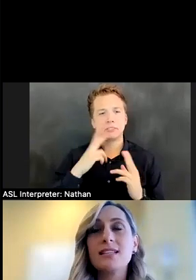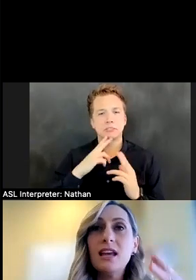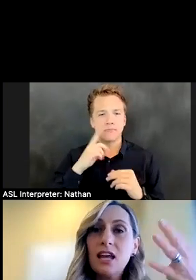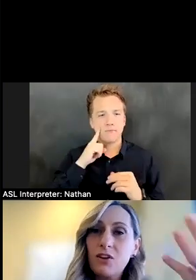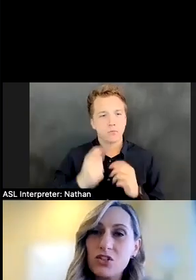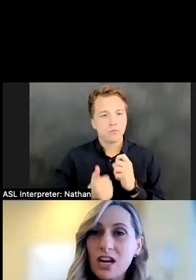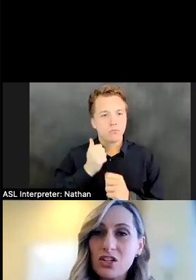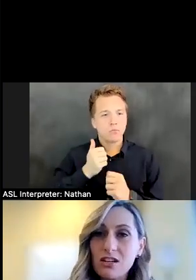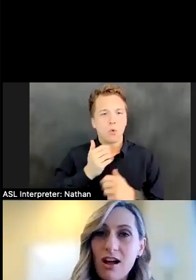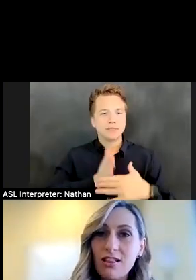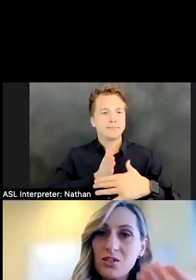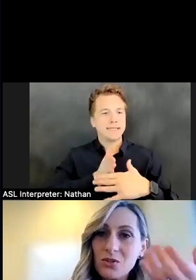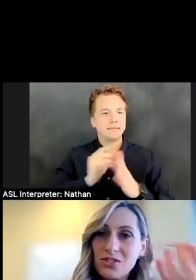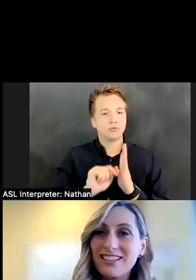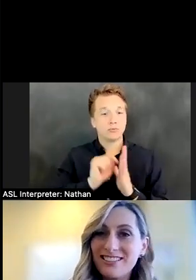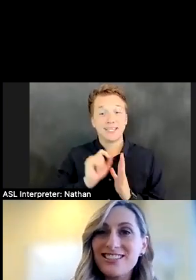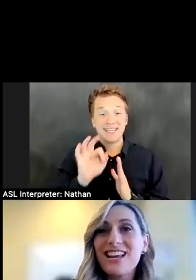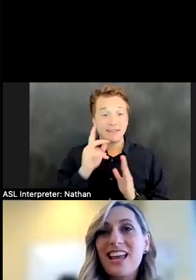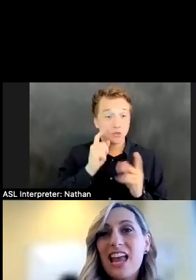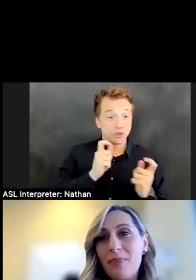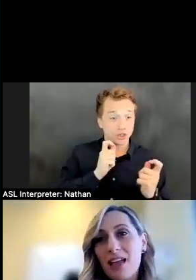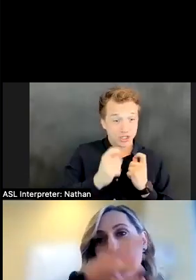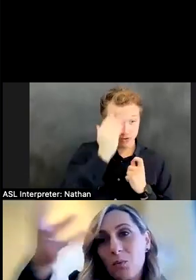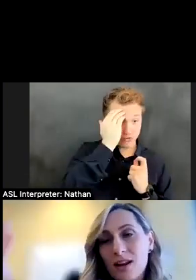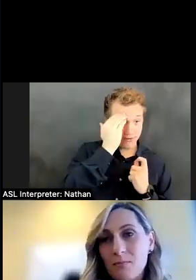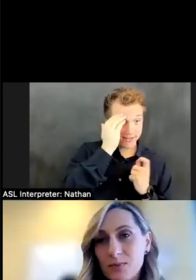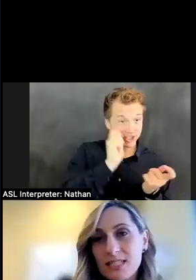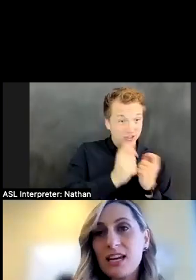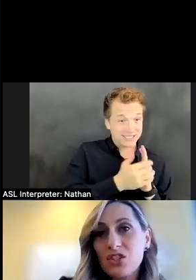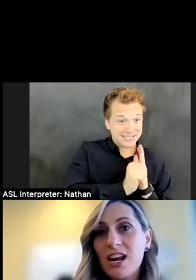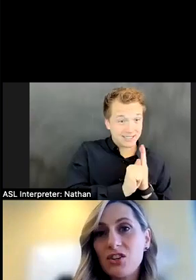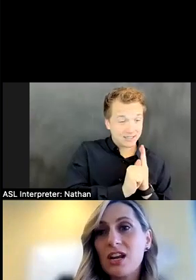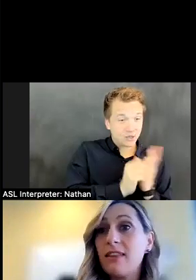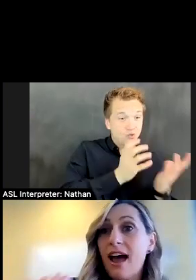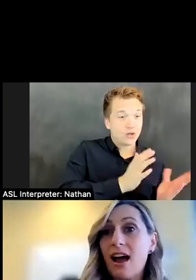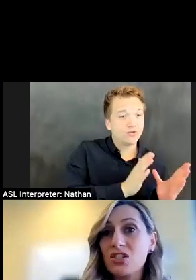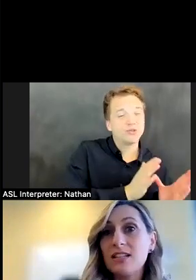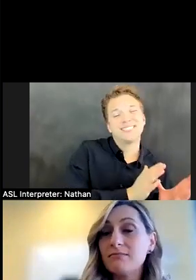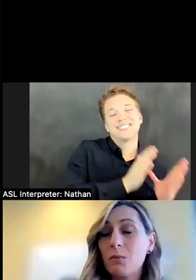Because if you're changing knowledge or skills, and then you want to see a change in the action—you